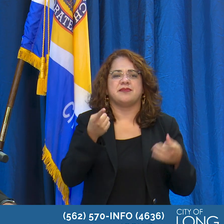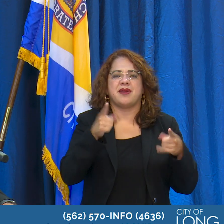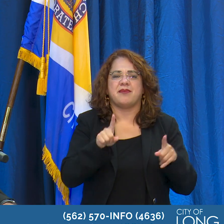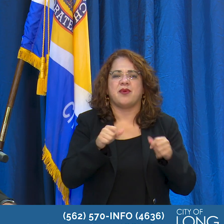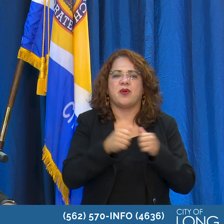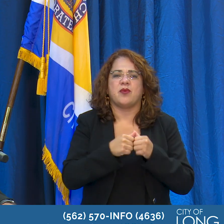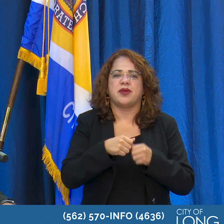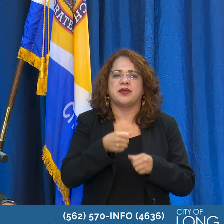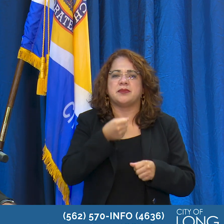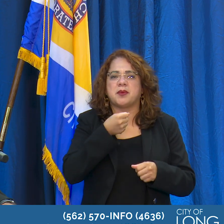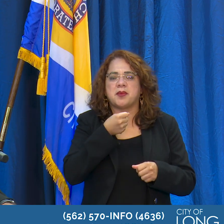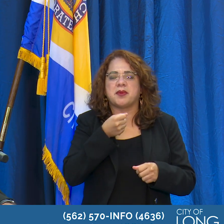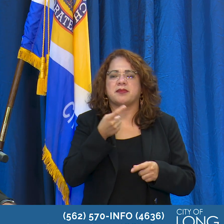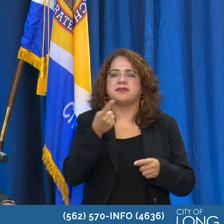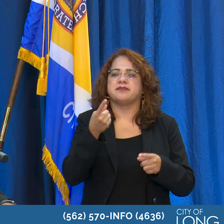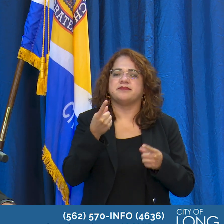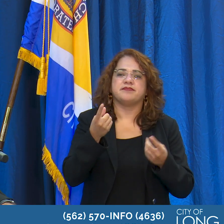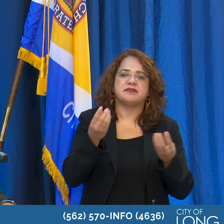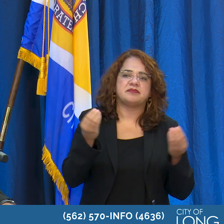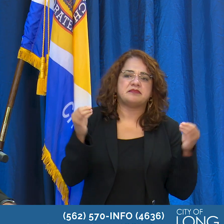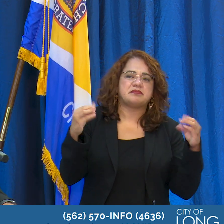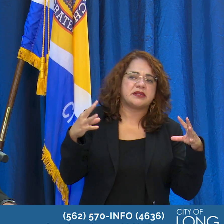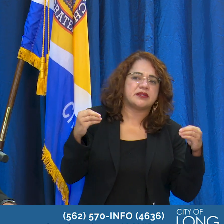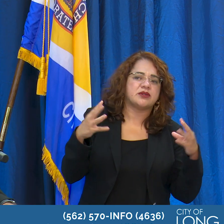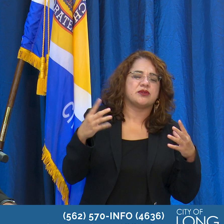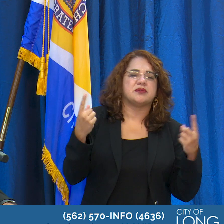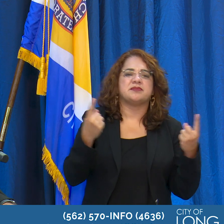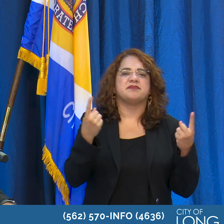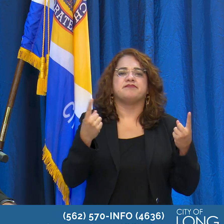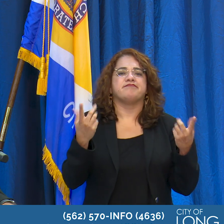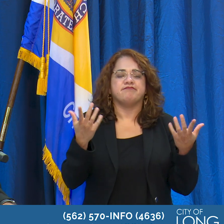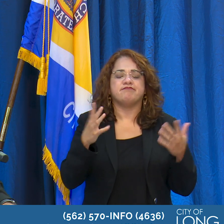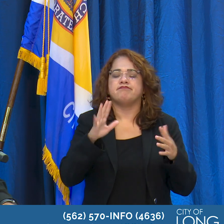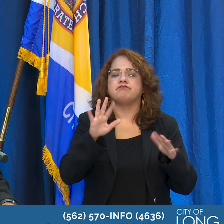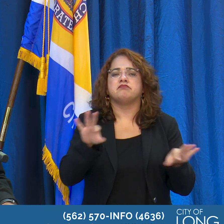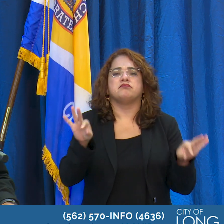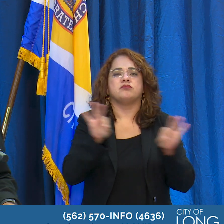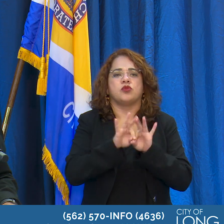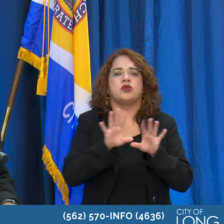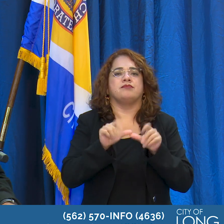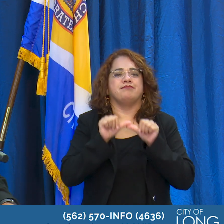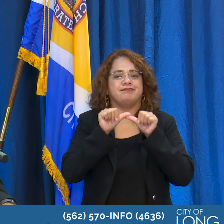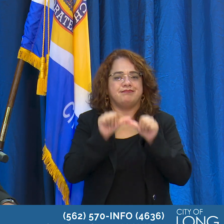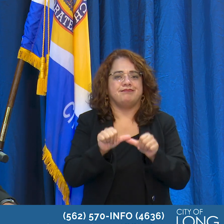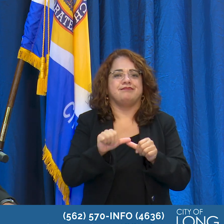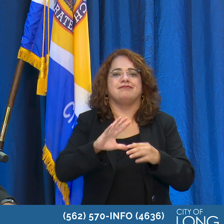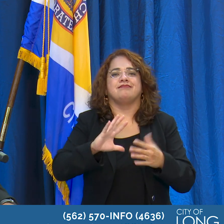hopefully that's been resolved and we'll go ahead and begin with our coveted briefings that of course we do every single Monday